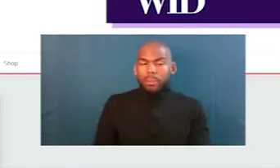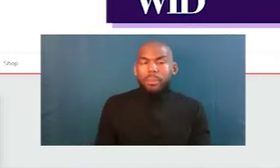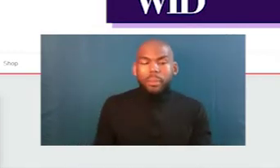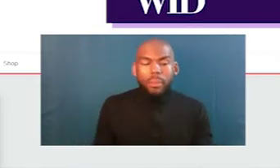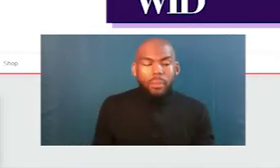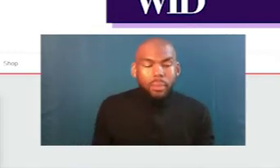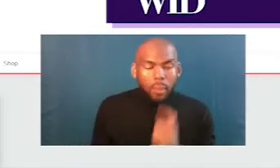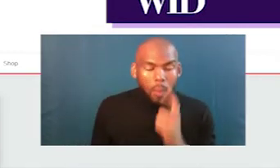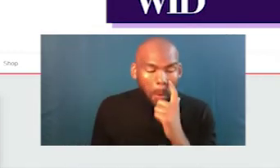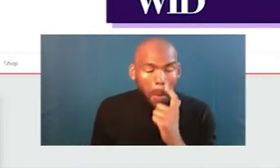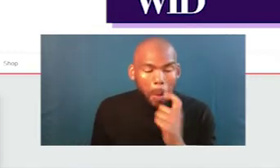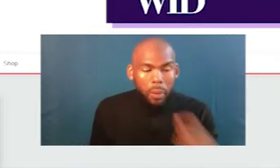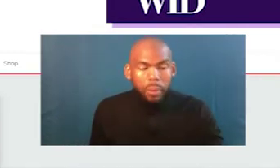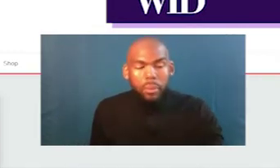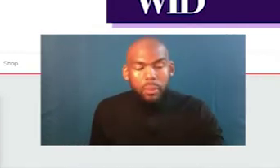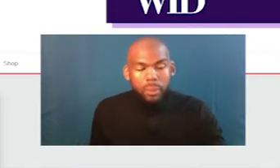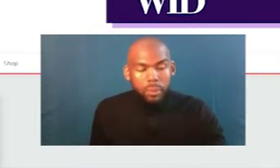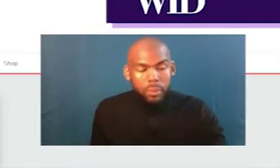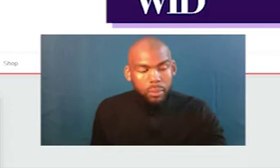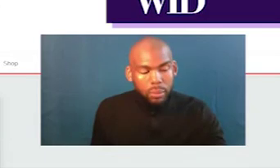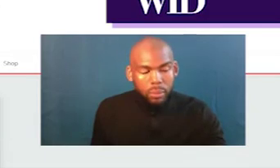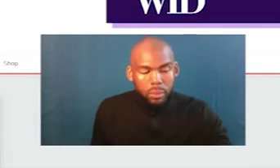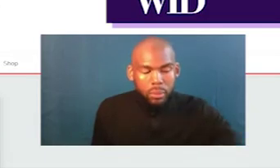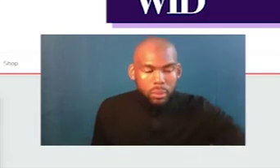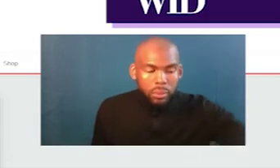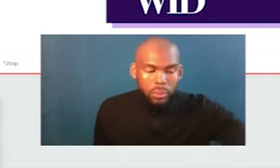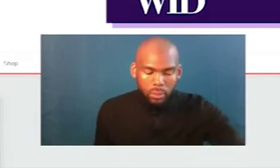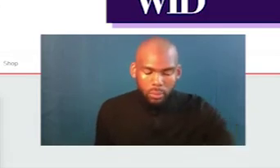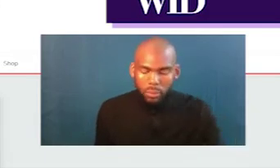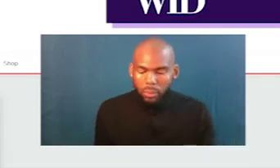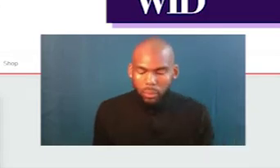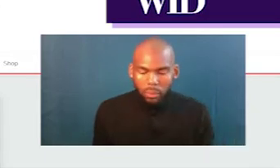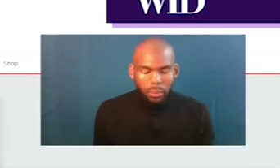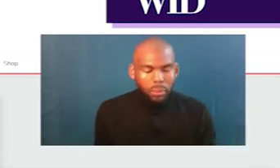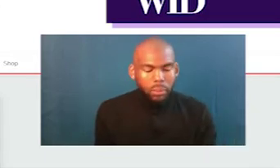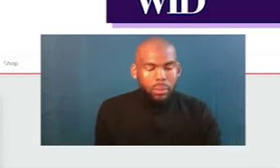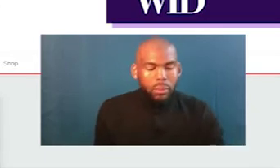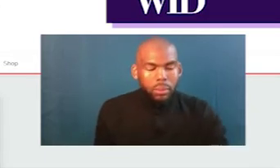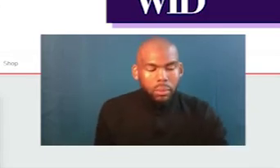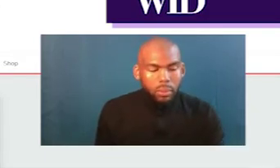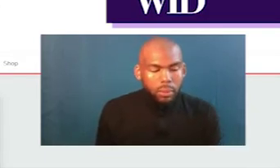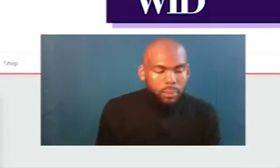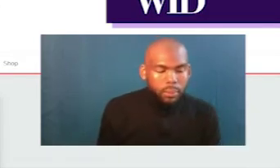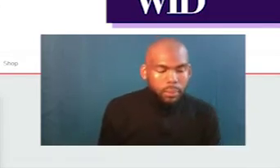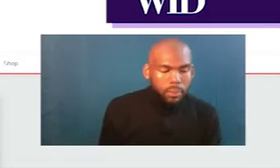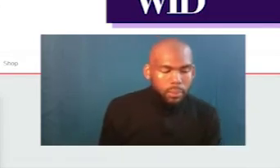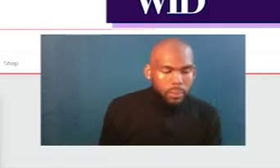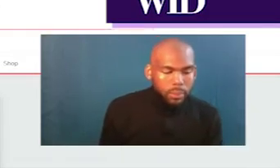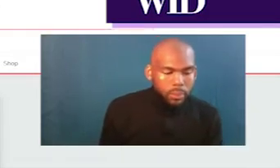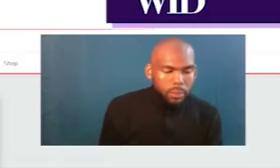visited link, visited link made, link my account, visited link shop, list end, navigation button,